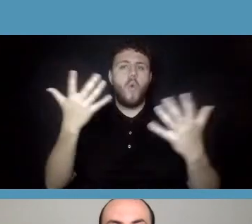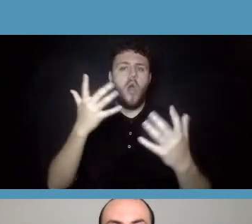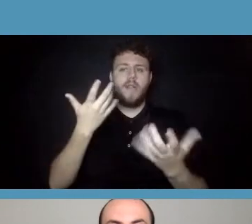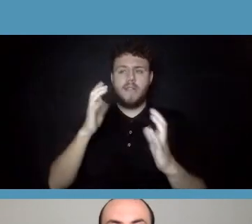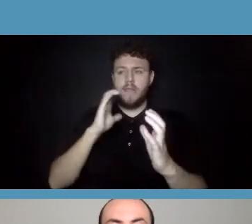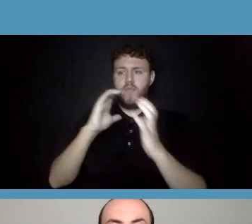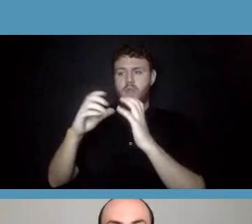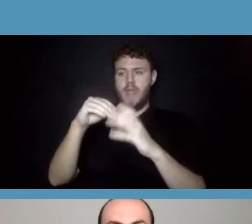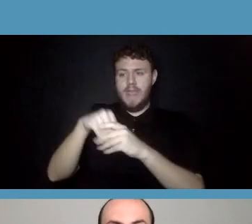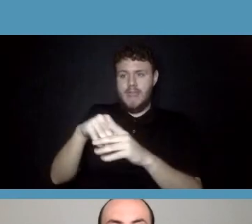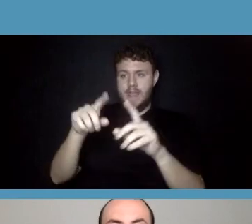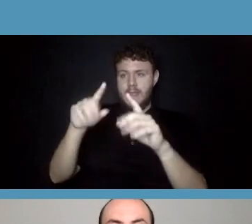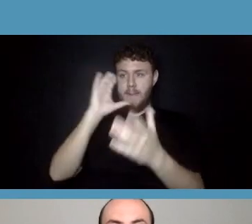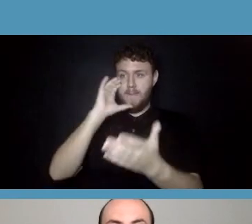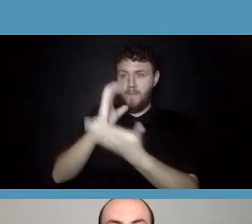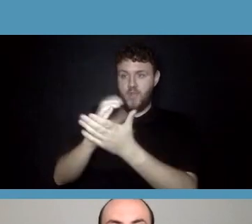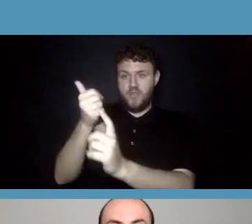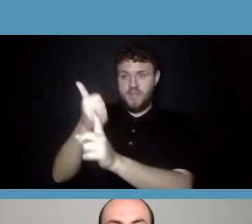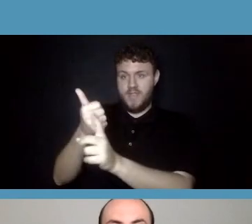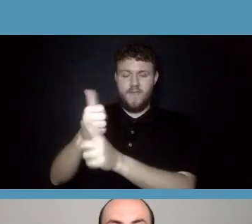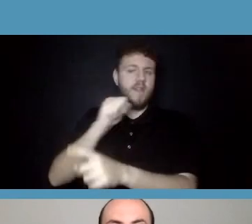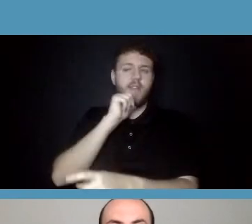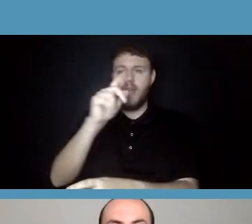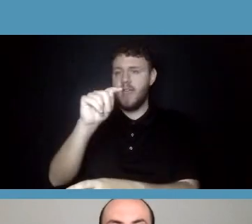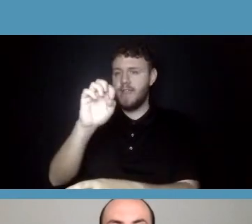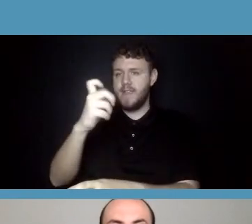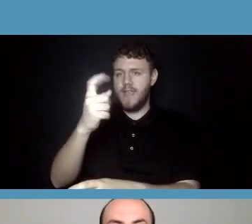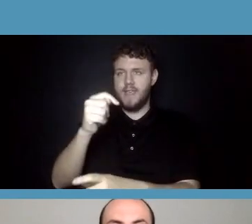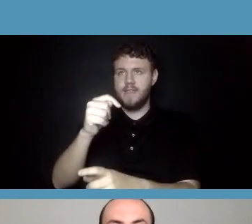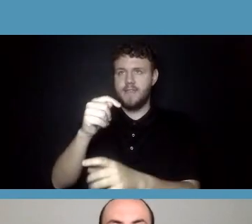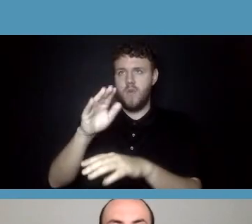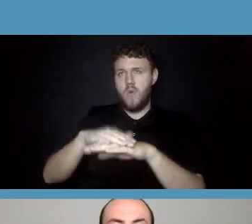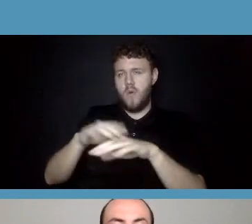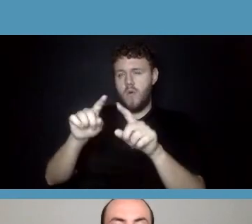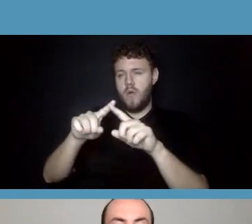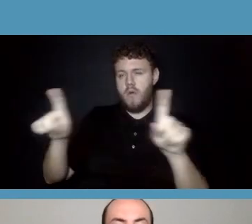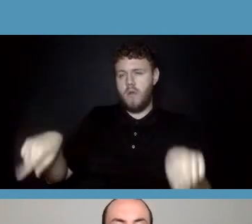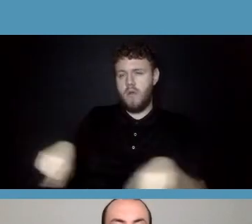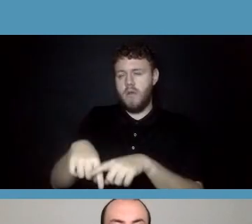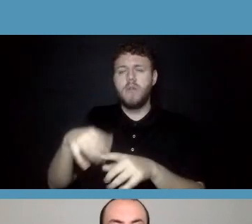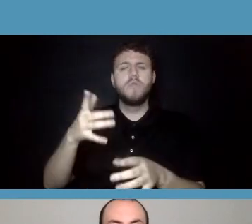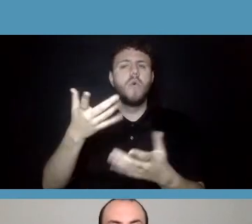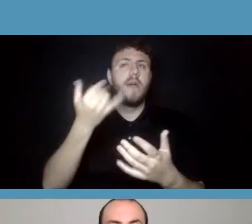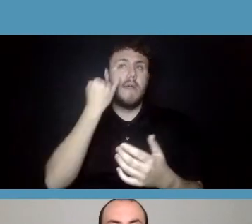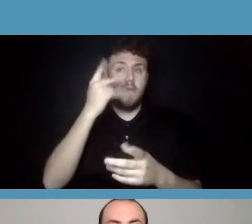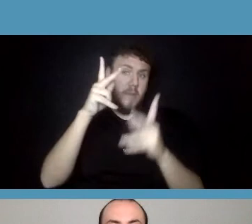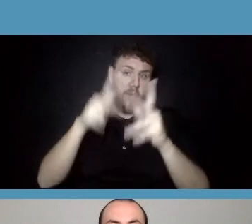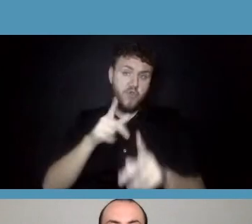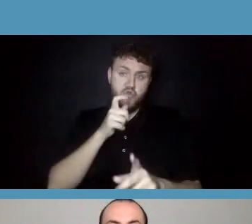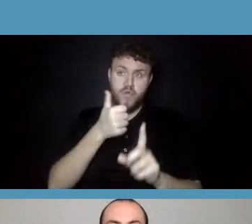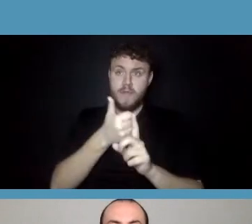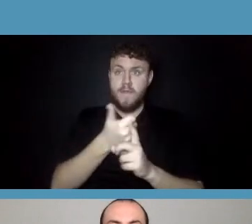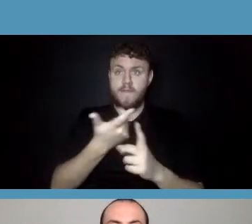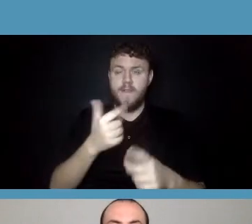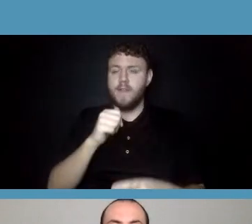image and not with the text on the webpage. So if someone who is not a blind person is